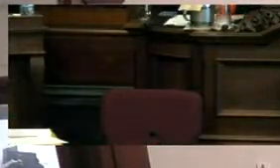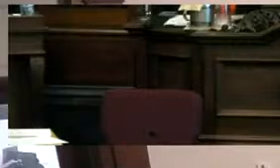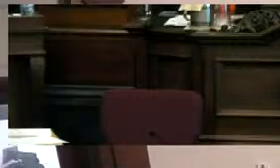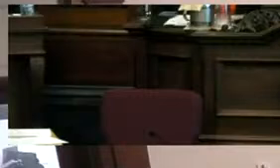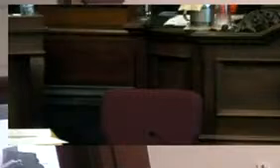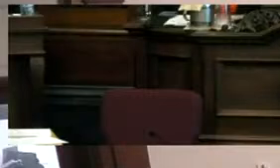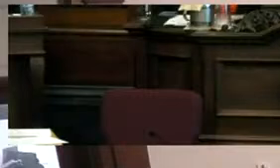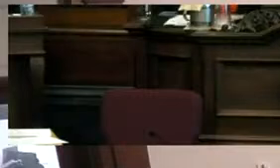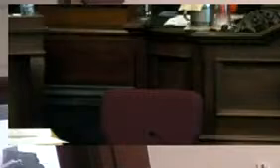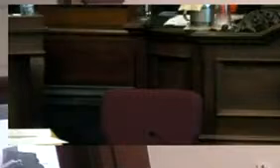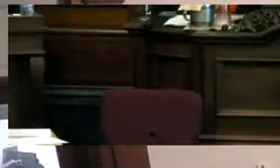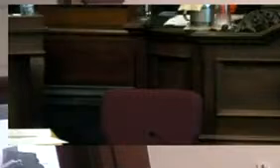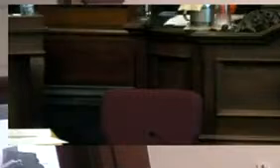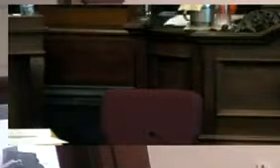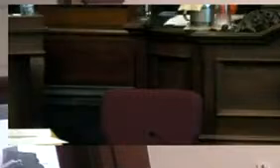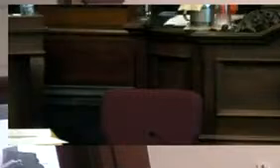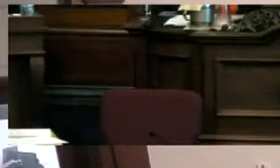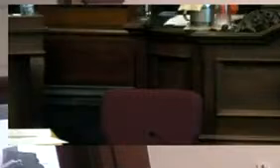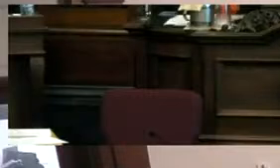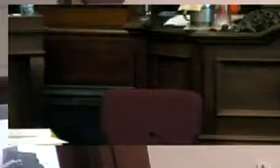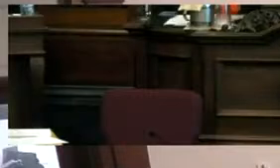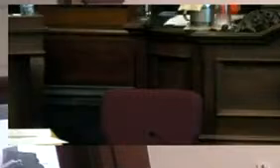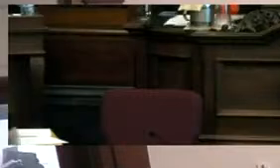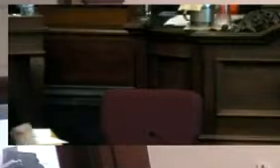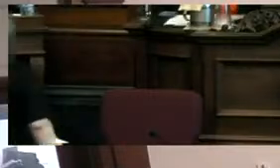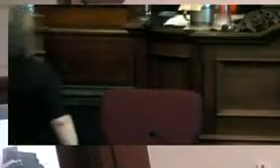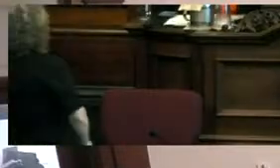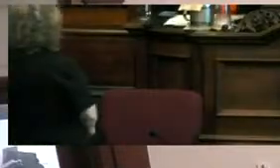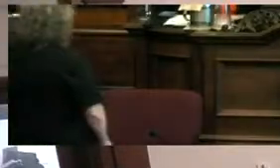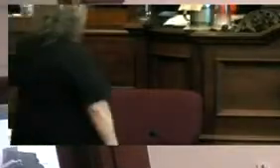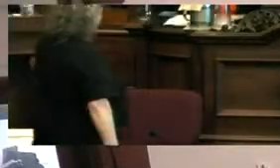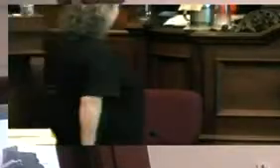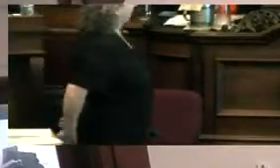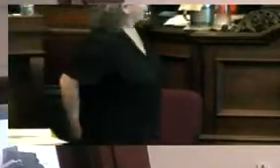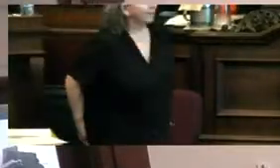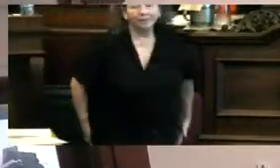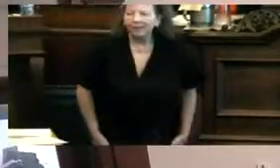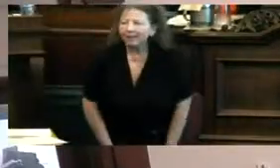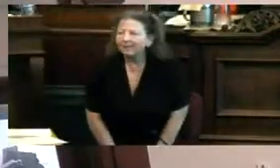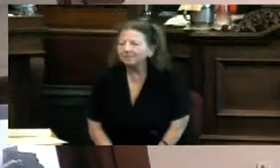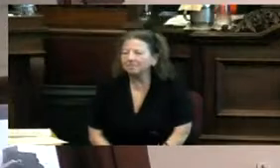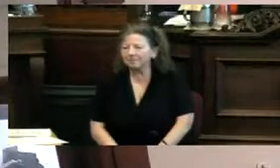well. Just kind of gathering our thoughts to get ready to start